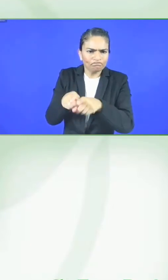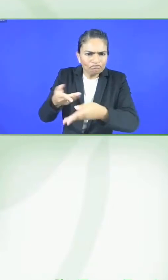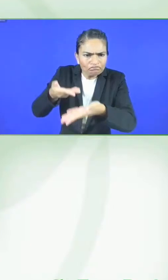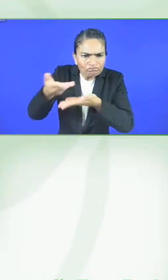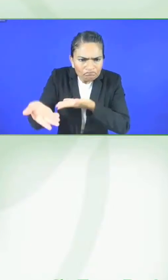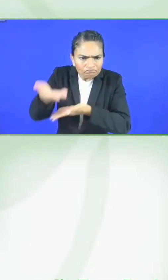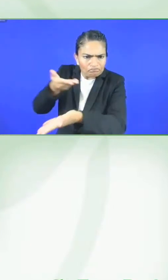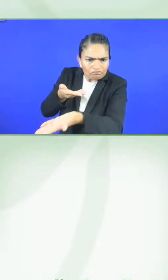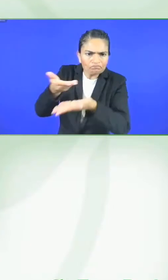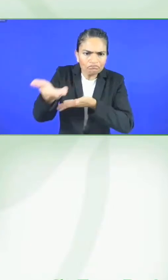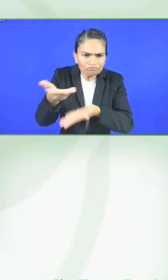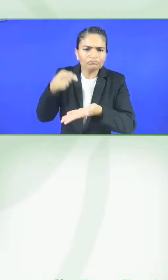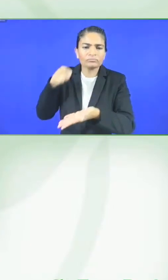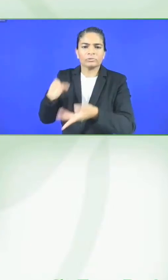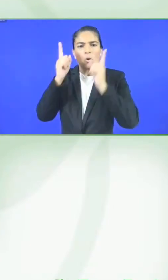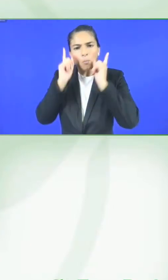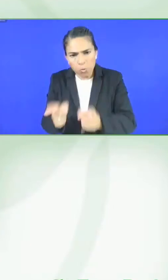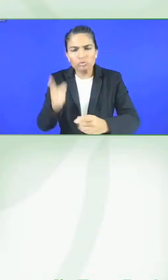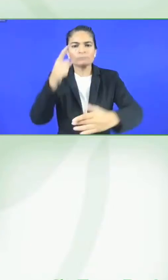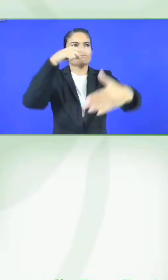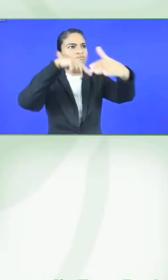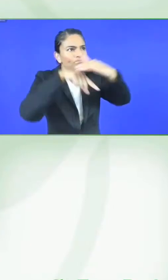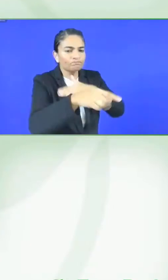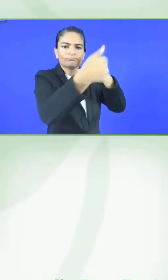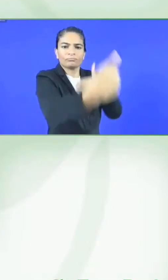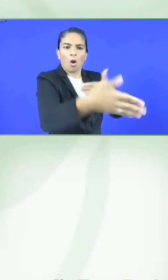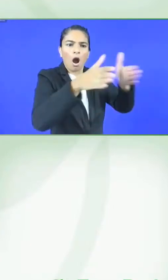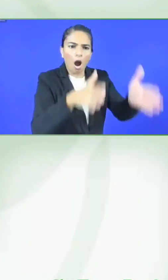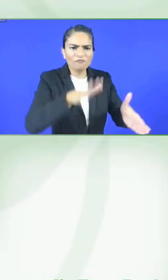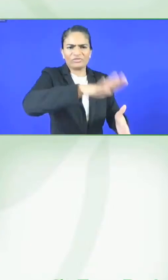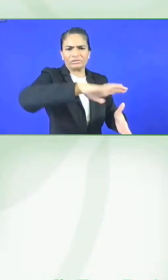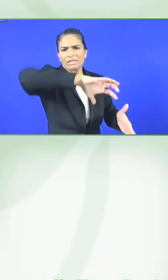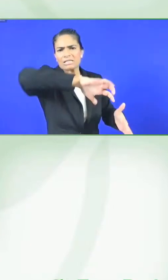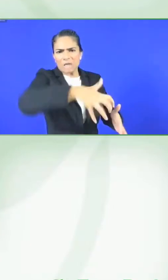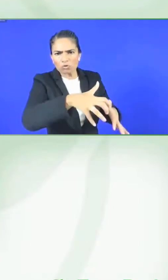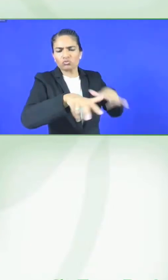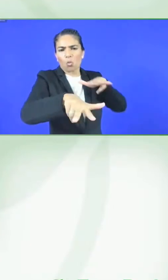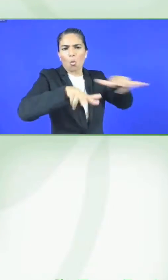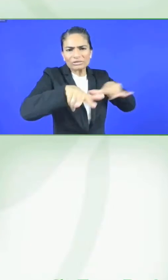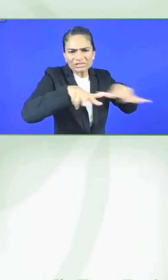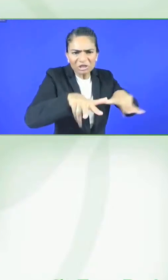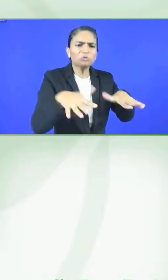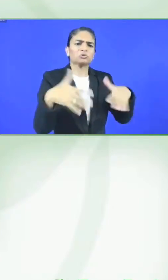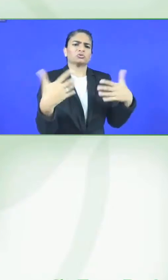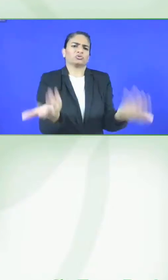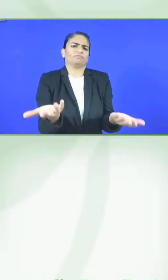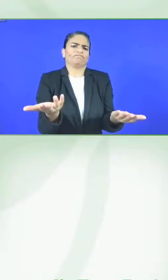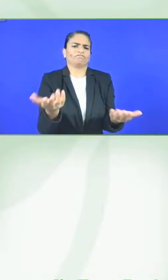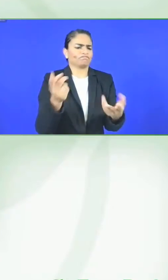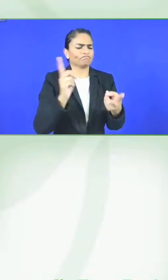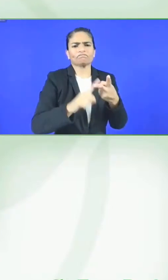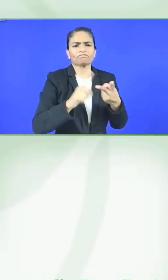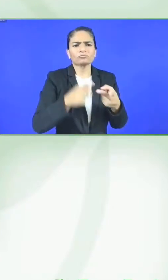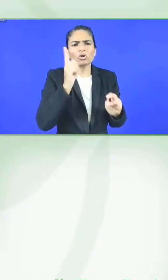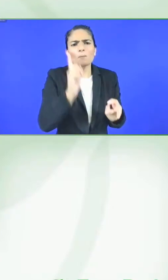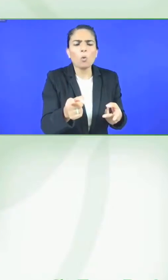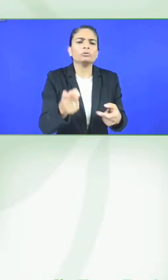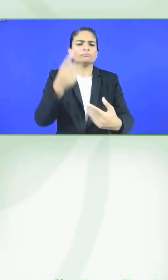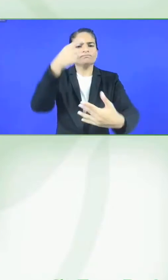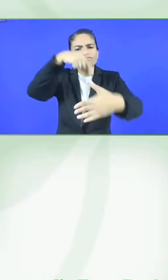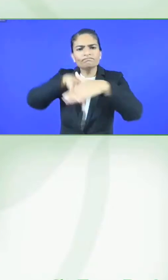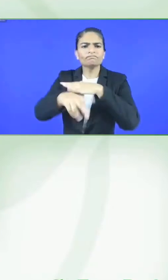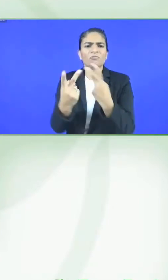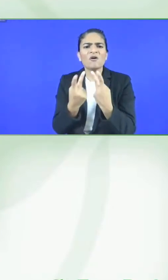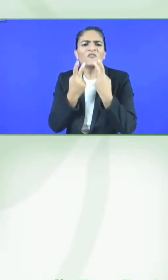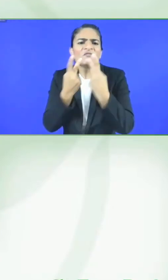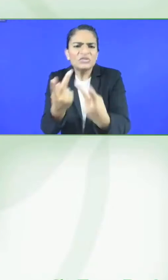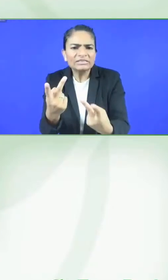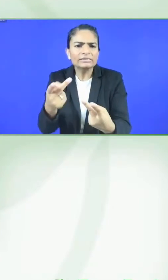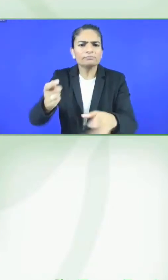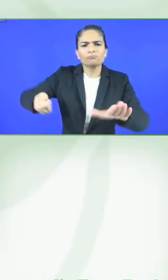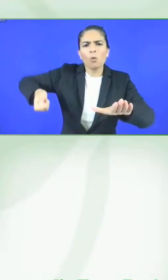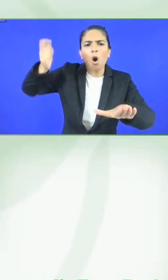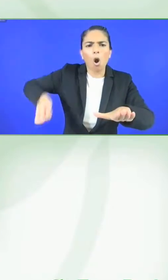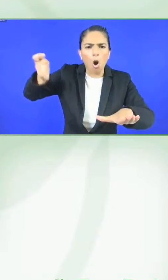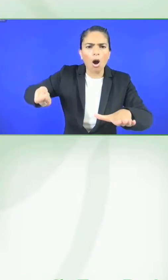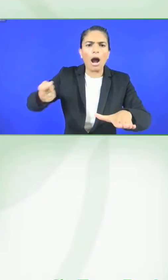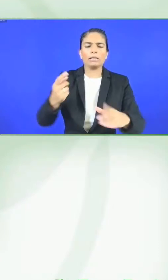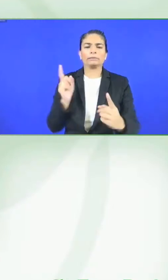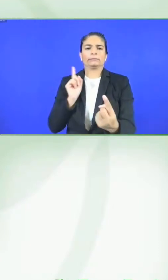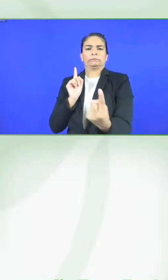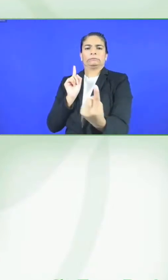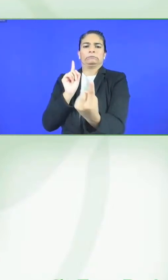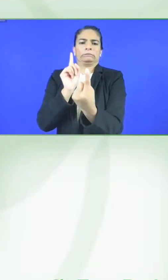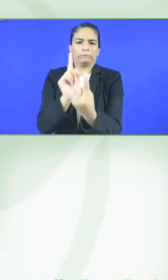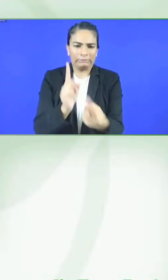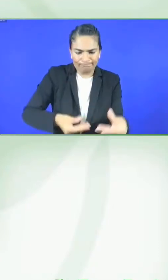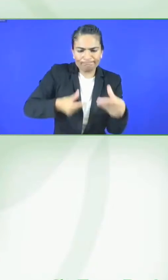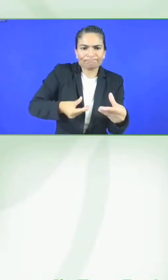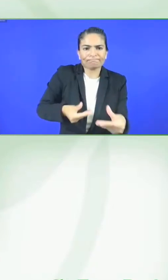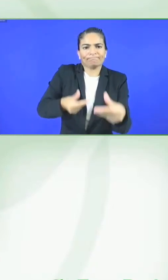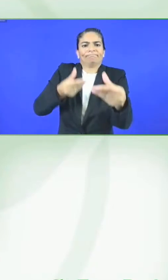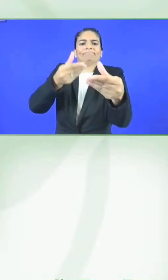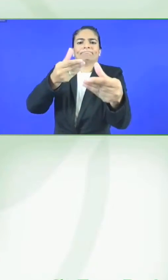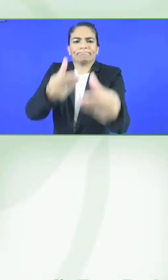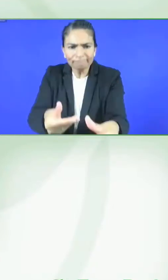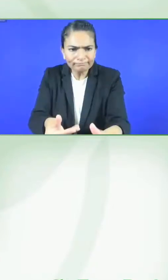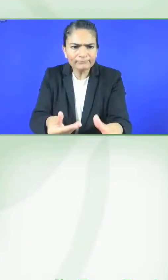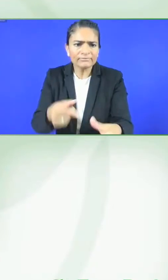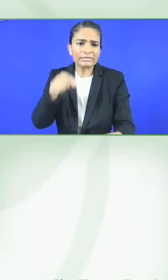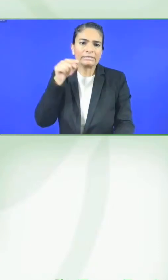union had to do a deal.